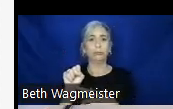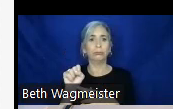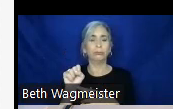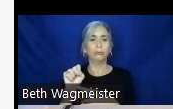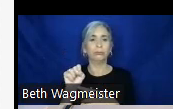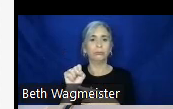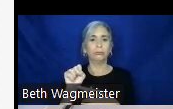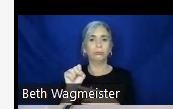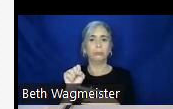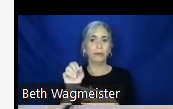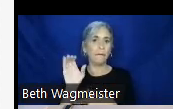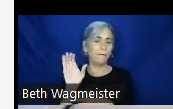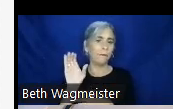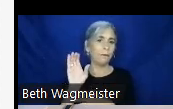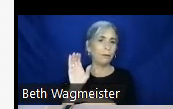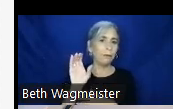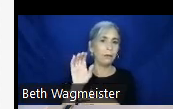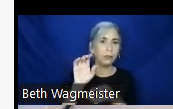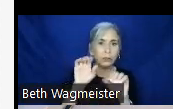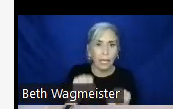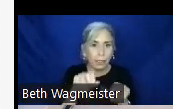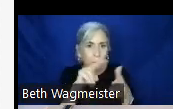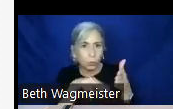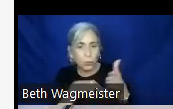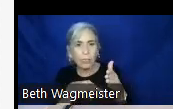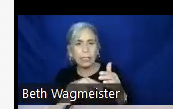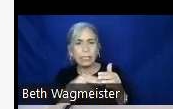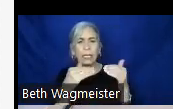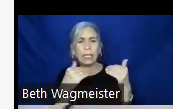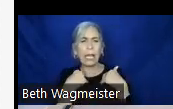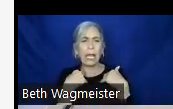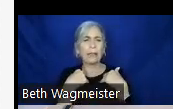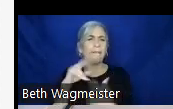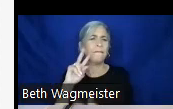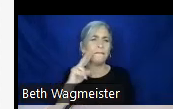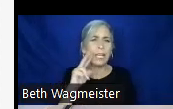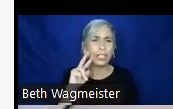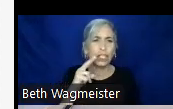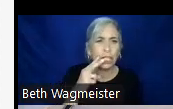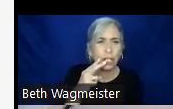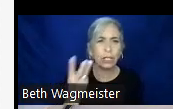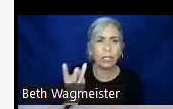go away so you can read that this says villa McCarney, vegetarian water pounder, instead